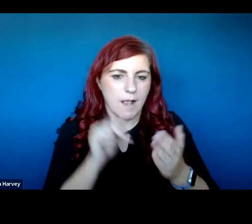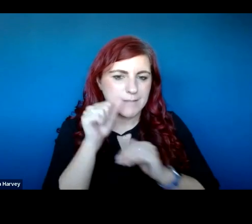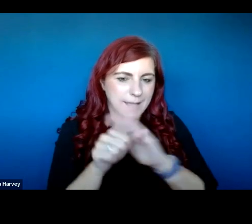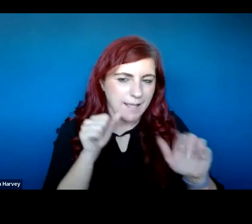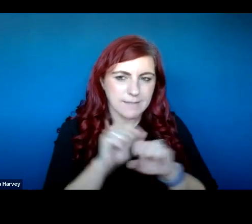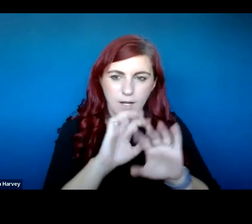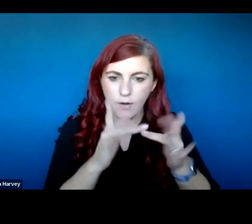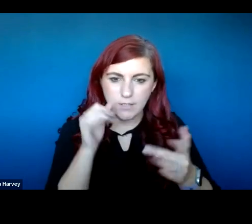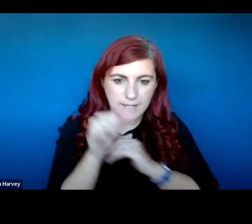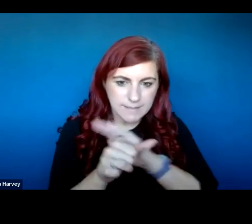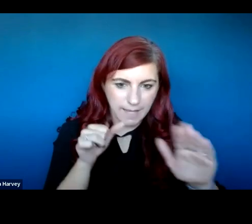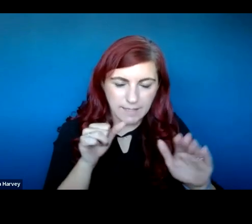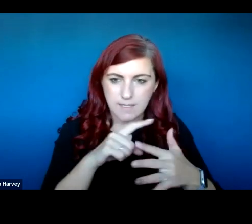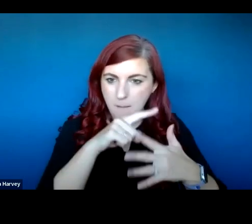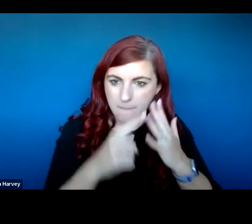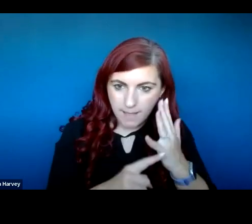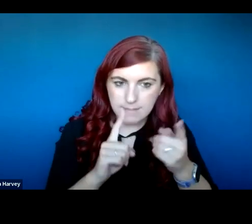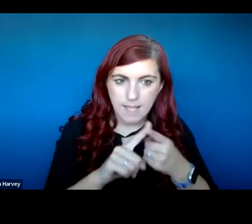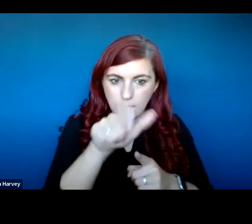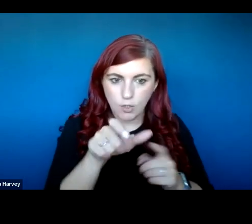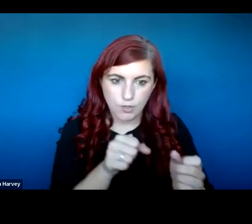customer service skills as well.